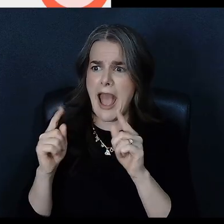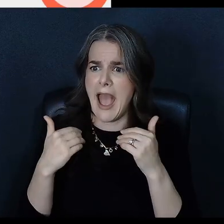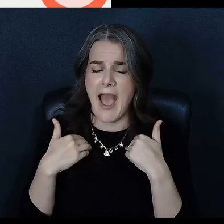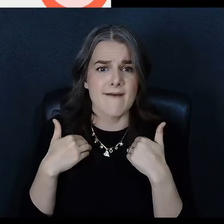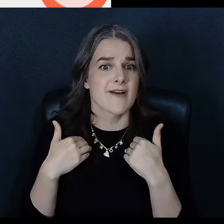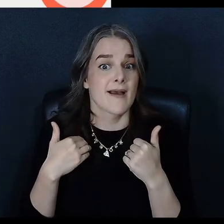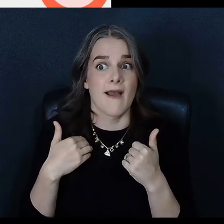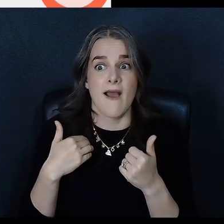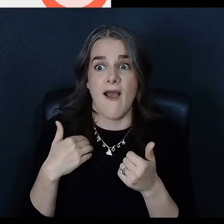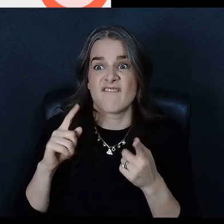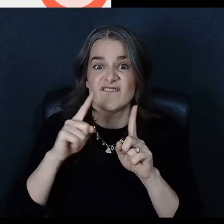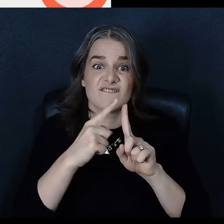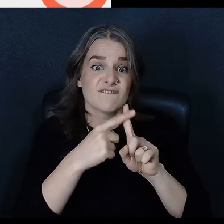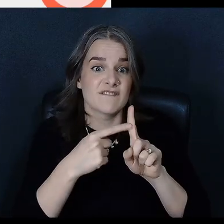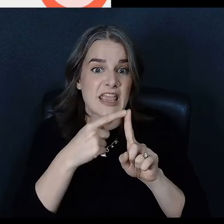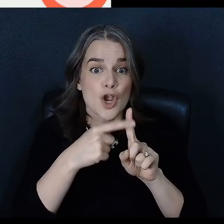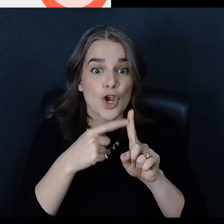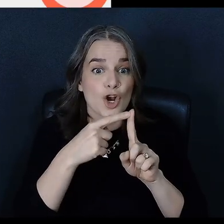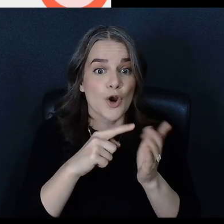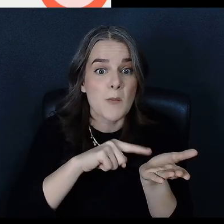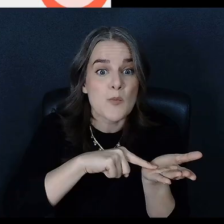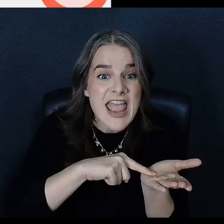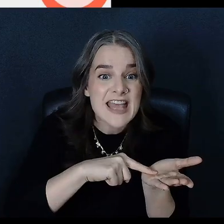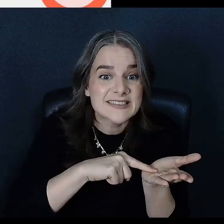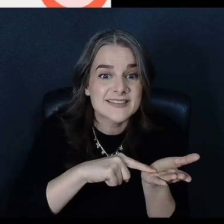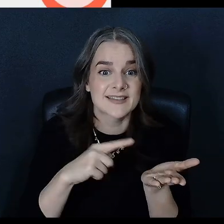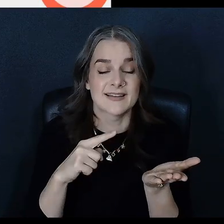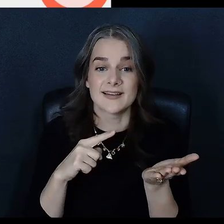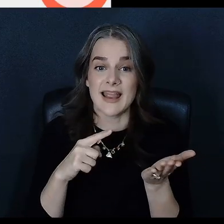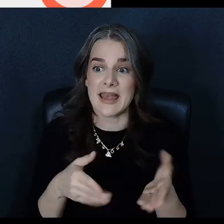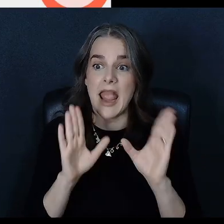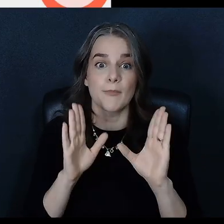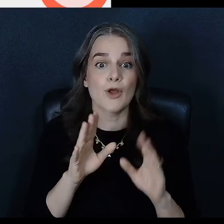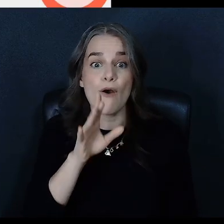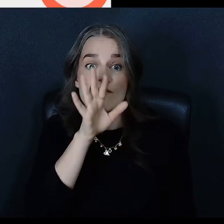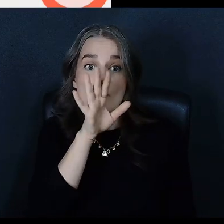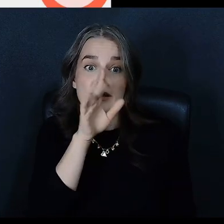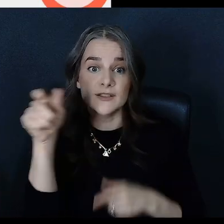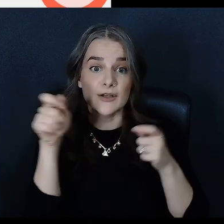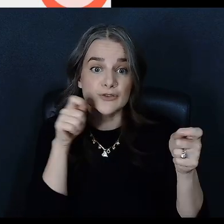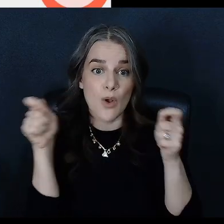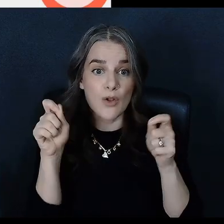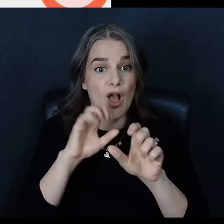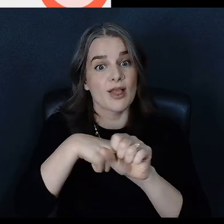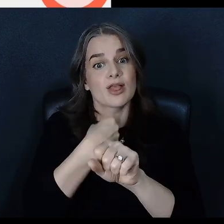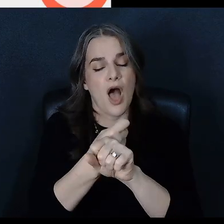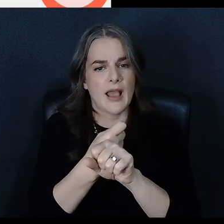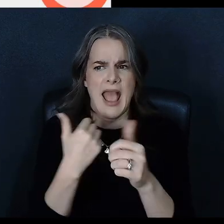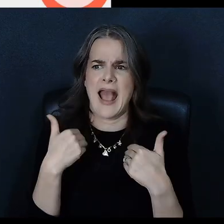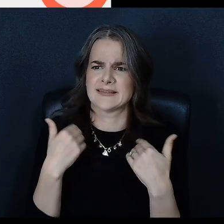voice-controlled lock, which is on the right. So that has pretty much everything, fingerprint, Bluetooth. There is a key.